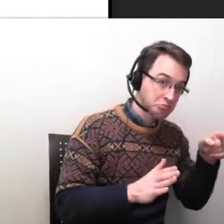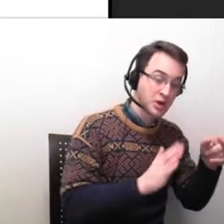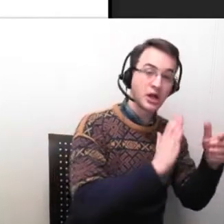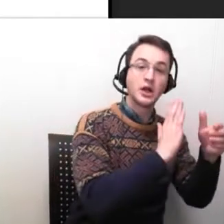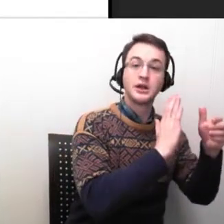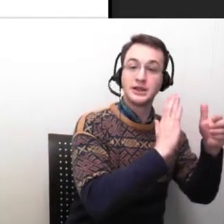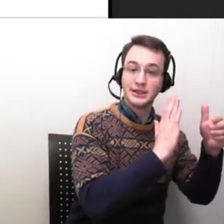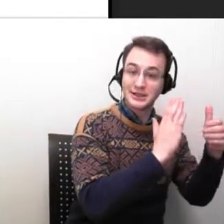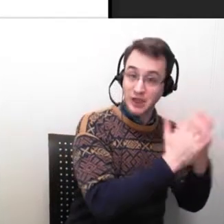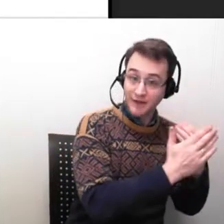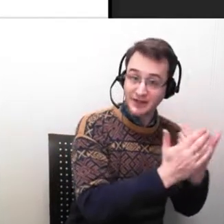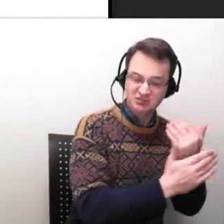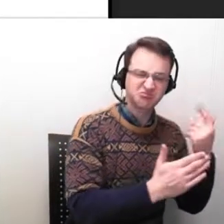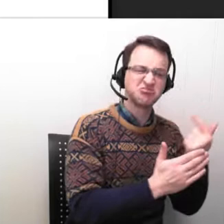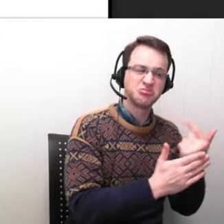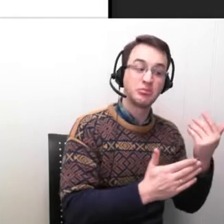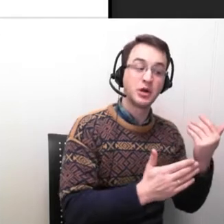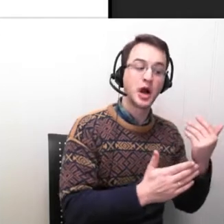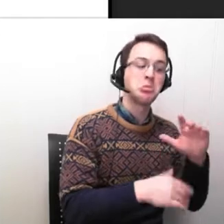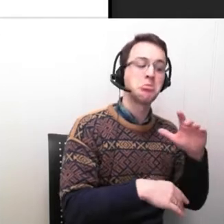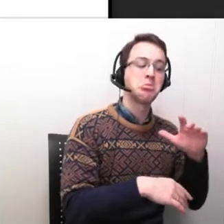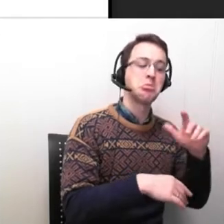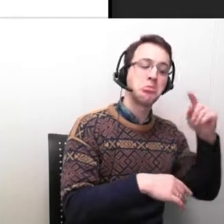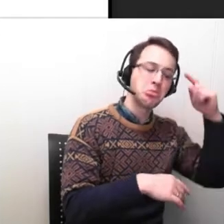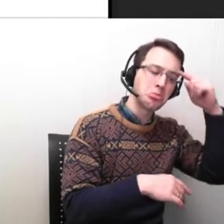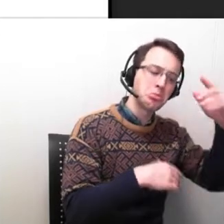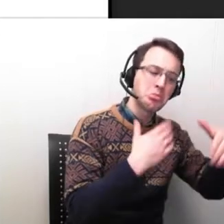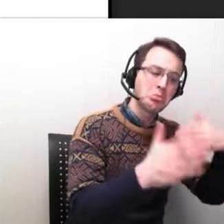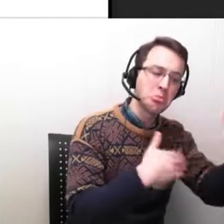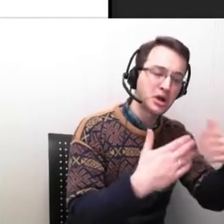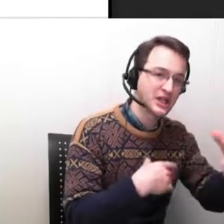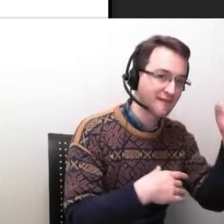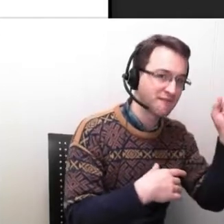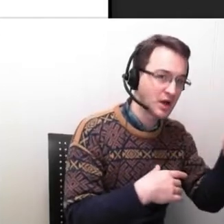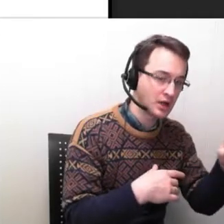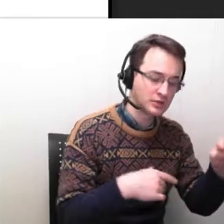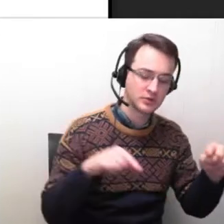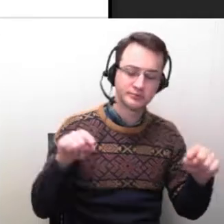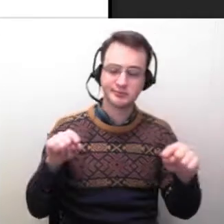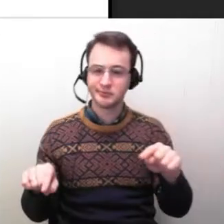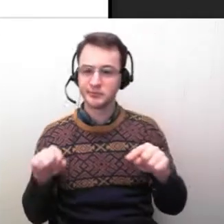signs which provides a proportionally bigger effect of iconicity in abstract concepts for